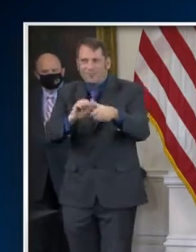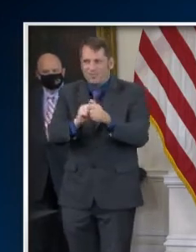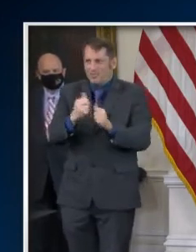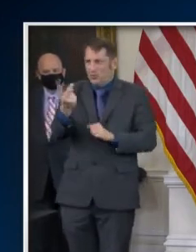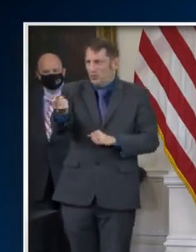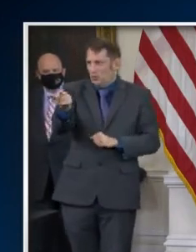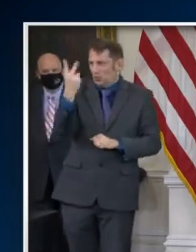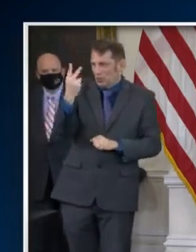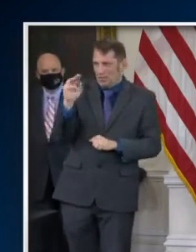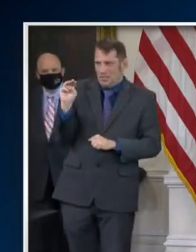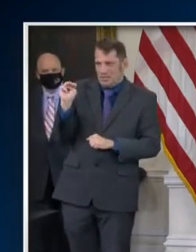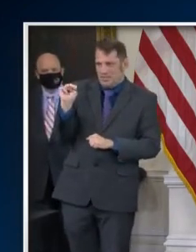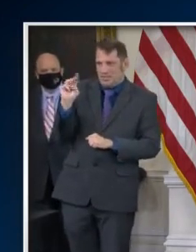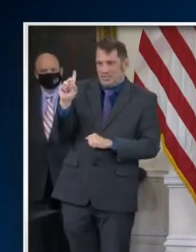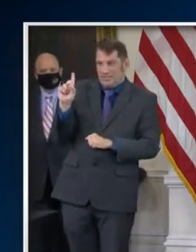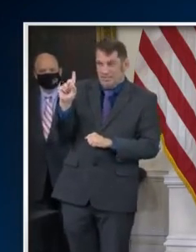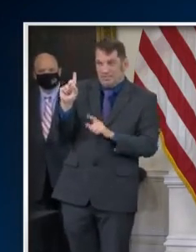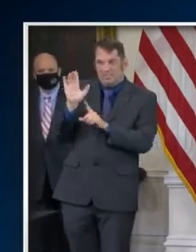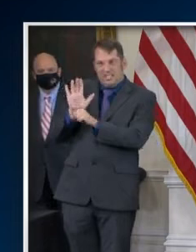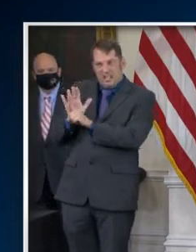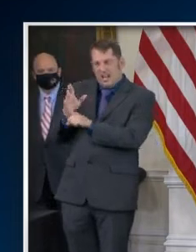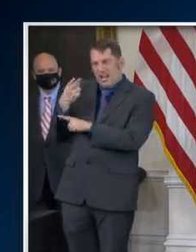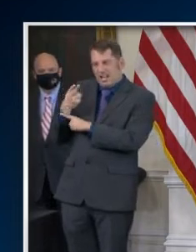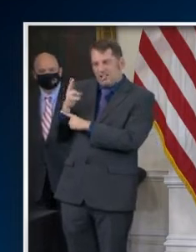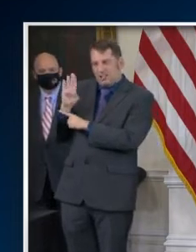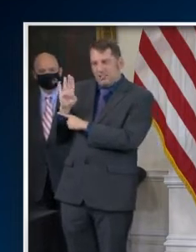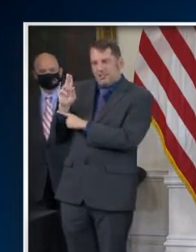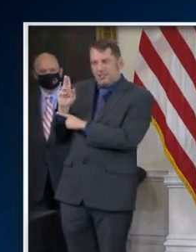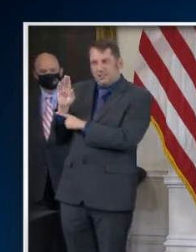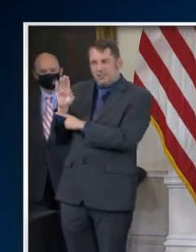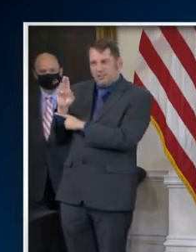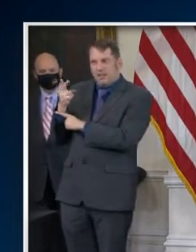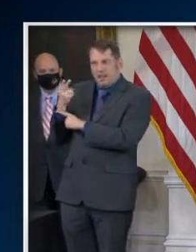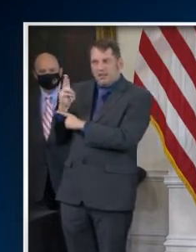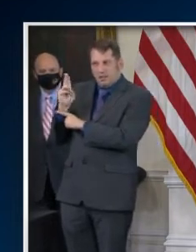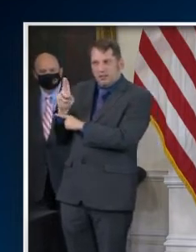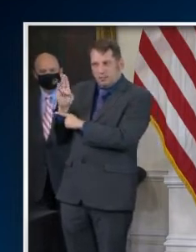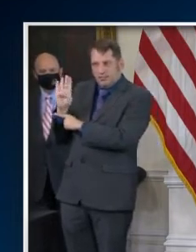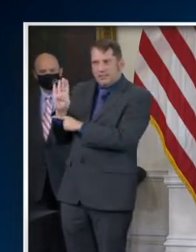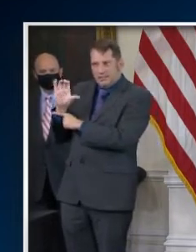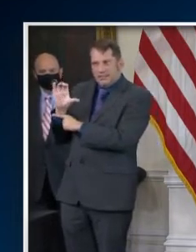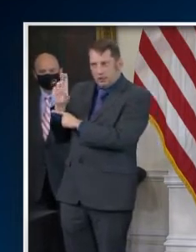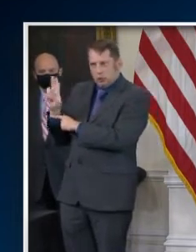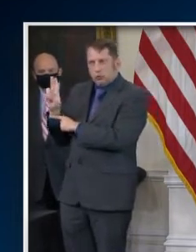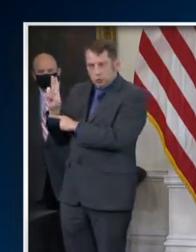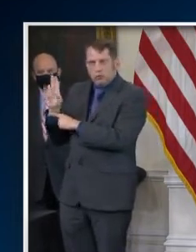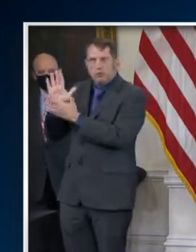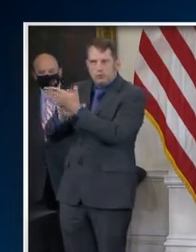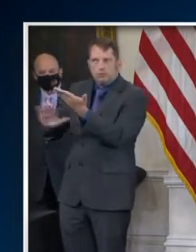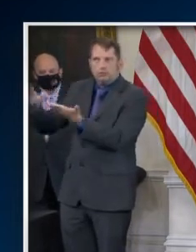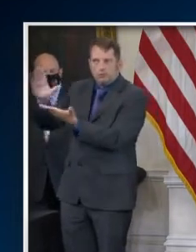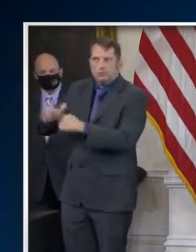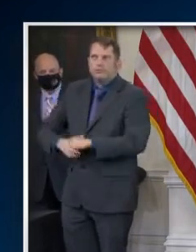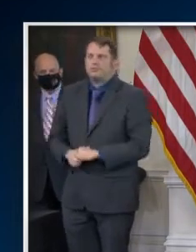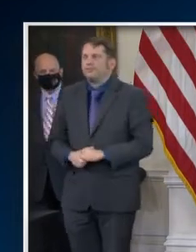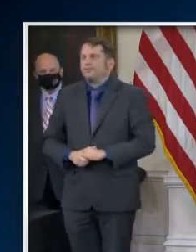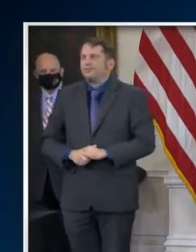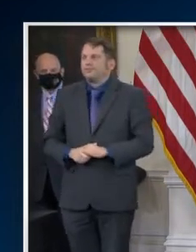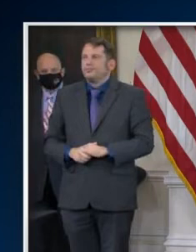I AM PLEASED TO ANNOUNCE OUR PARTNERSHIPS WITH TWO OF MARYLAND’S HBCUS, MORGAN STATE UNIVERSITY THE LARGEST HBCU IN